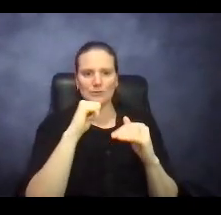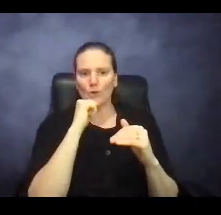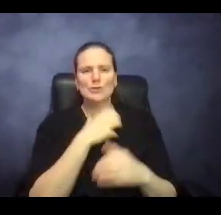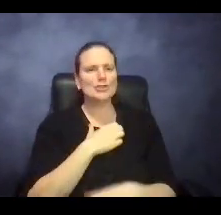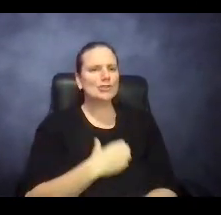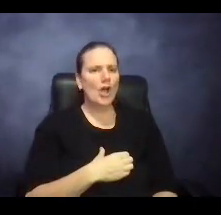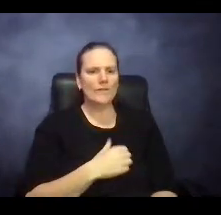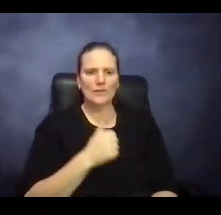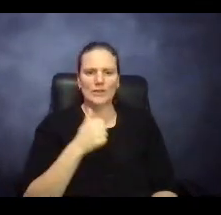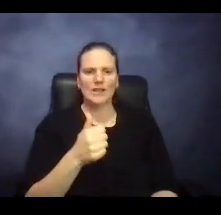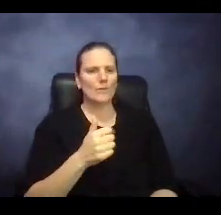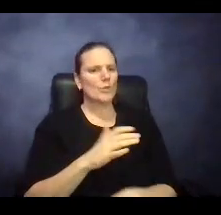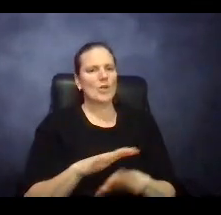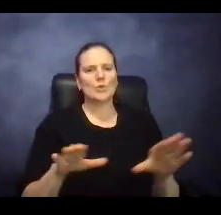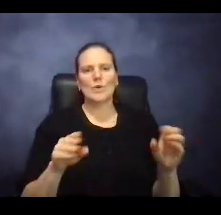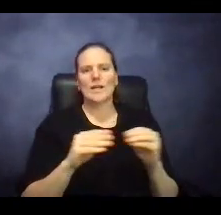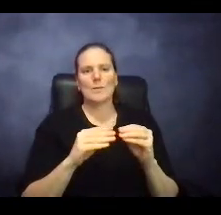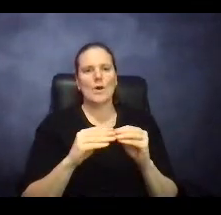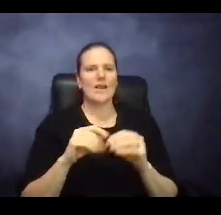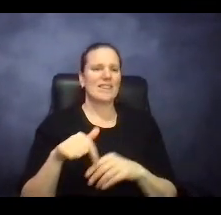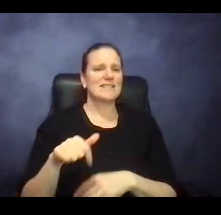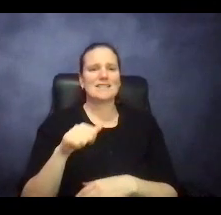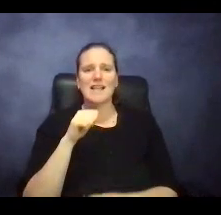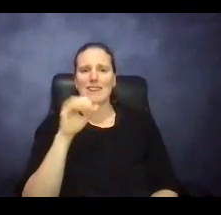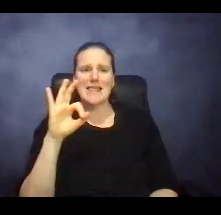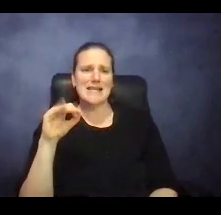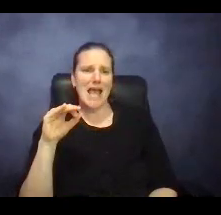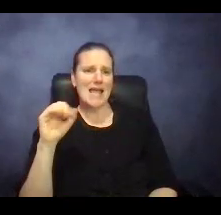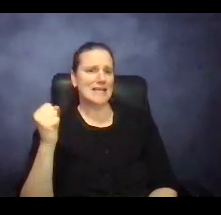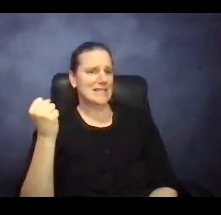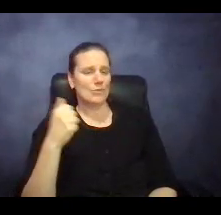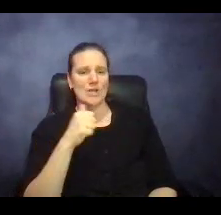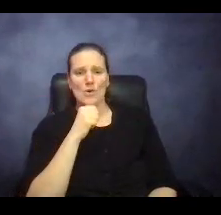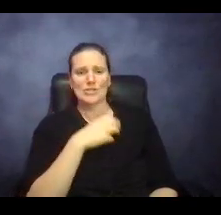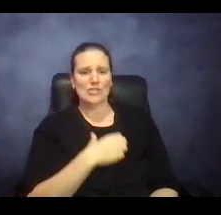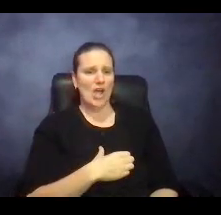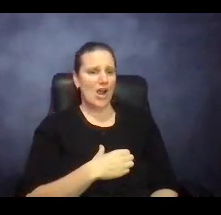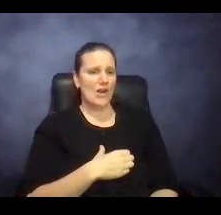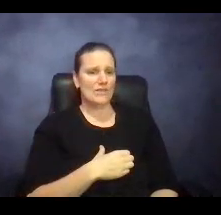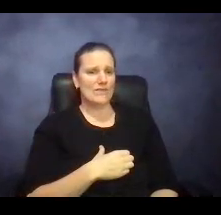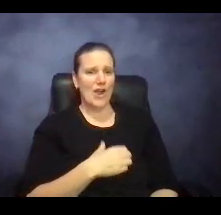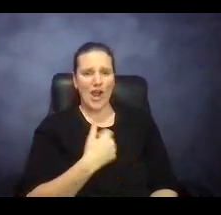We don't do that anymore. It's not the nineties. We don't starve ourselves anymore. We, we nourish our bodies for sure.